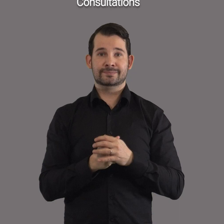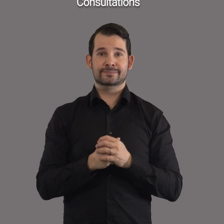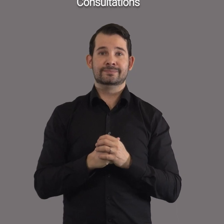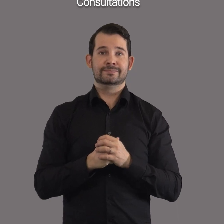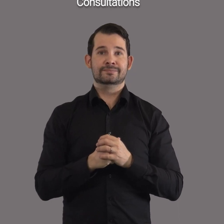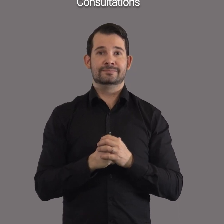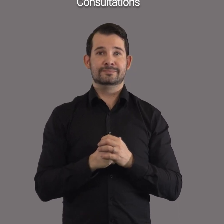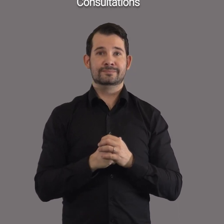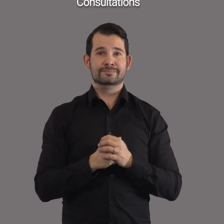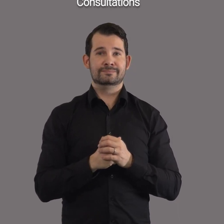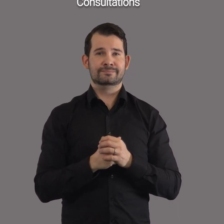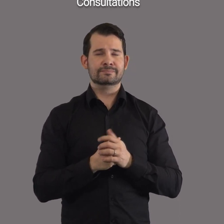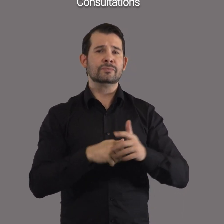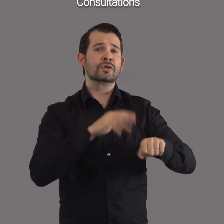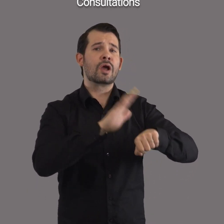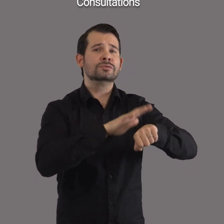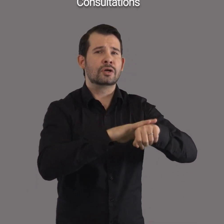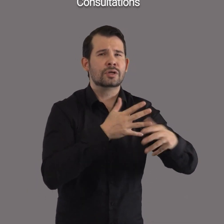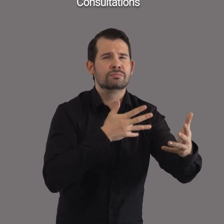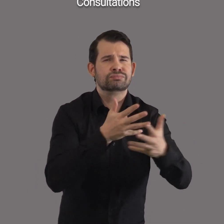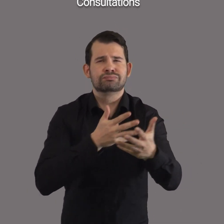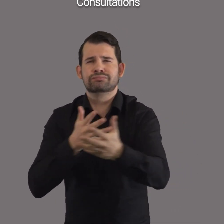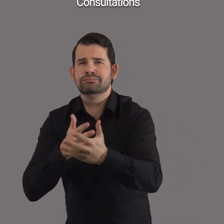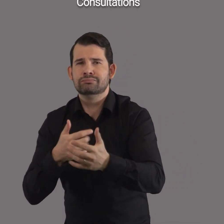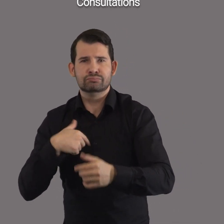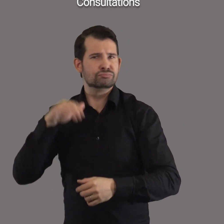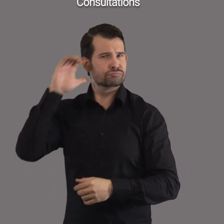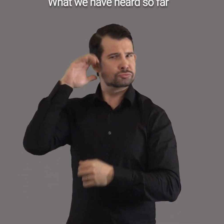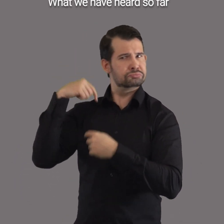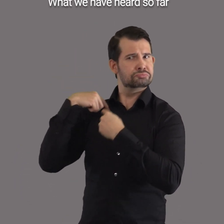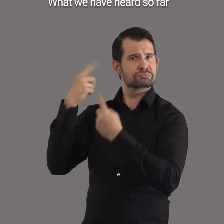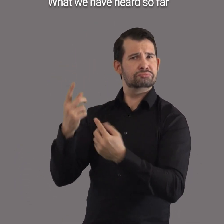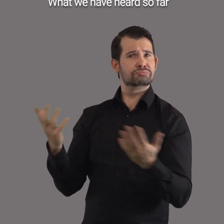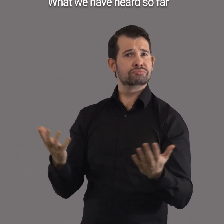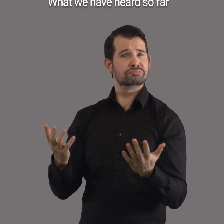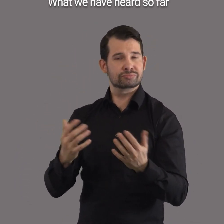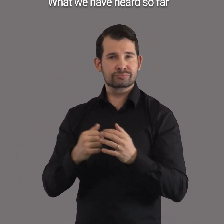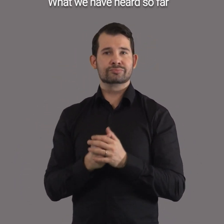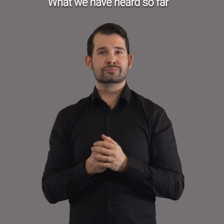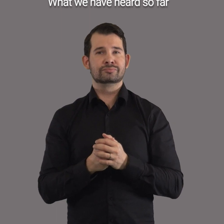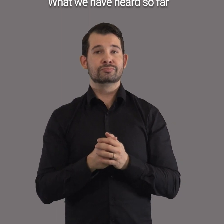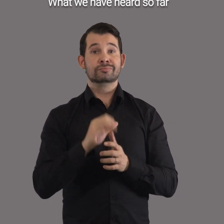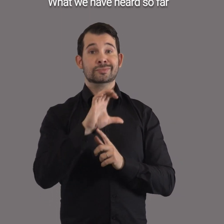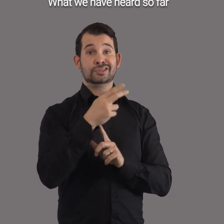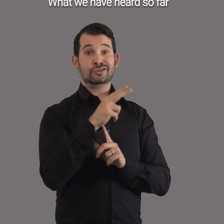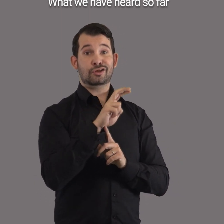Consultations What we have heard so far